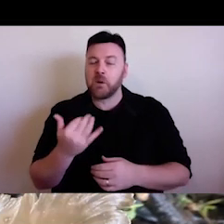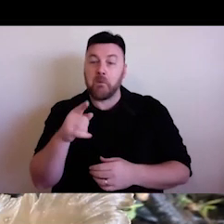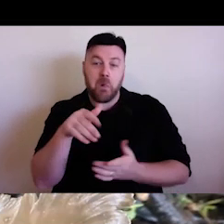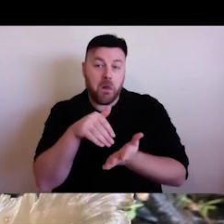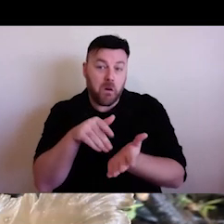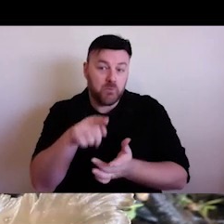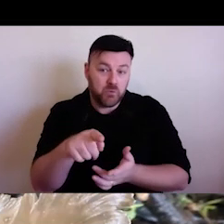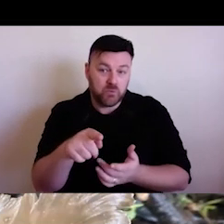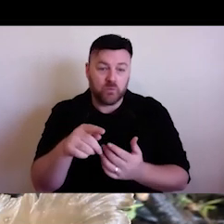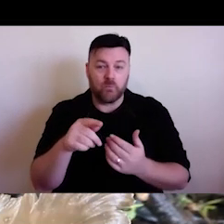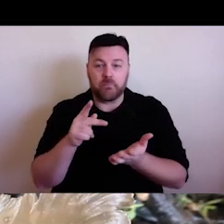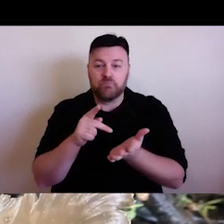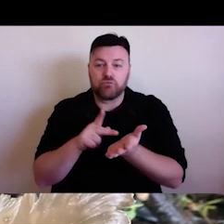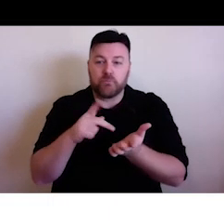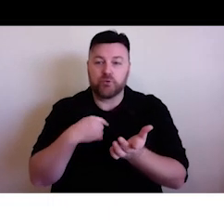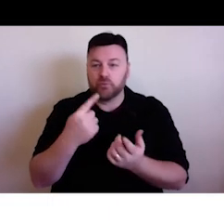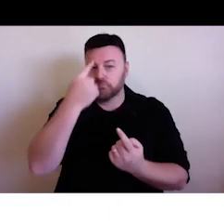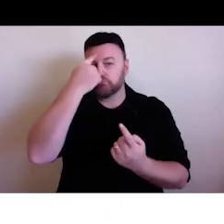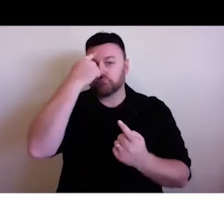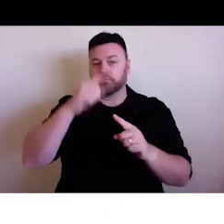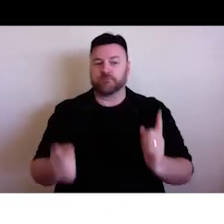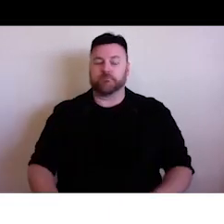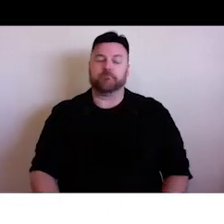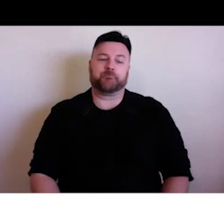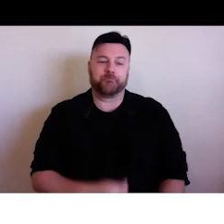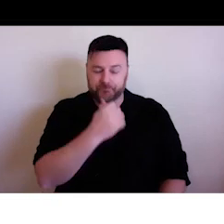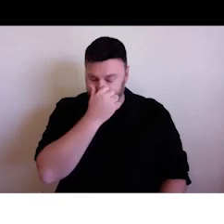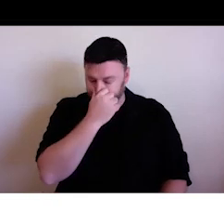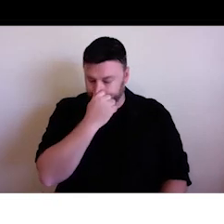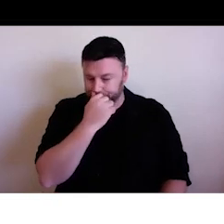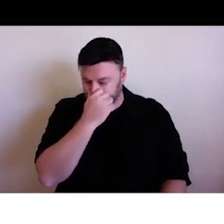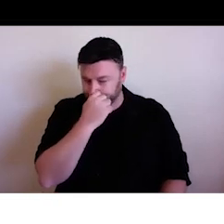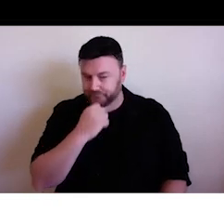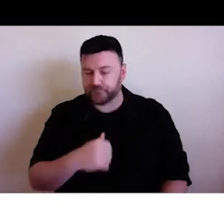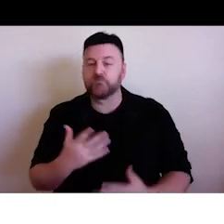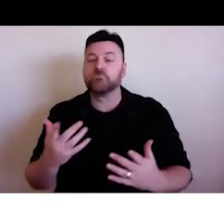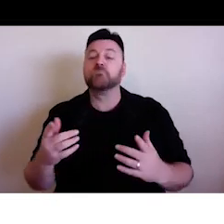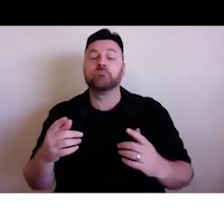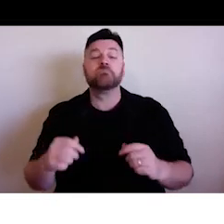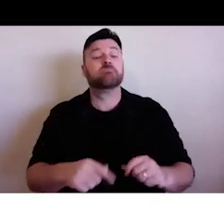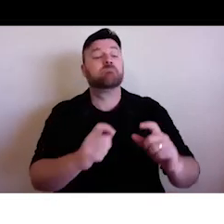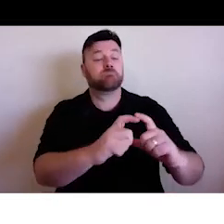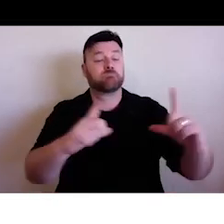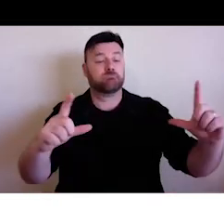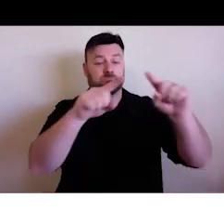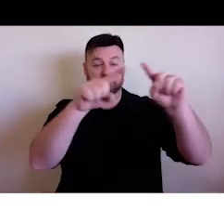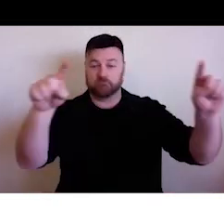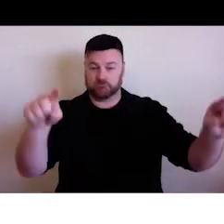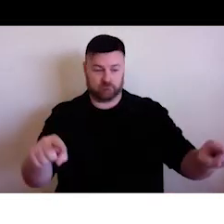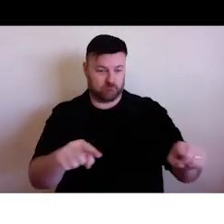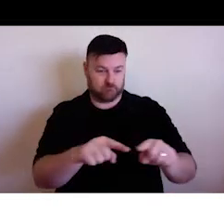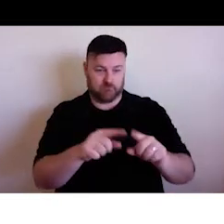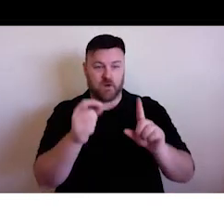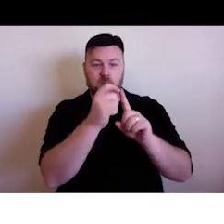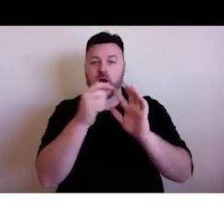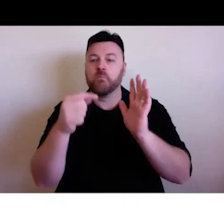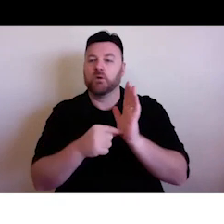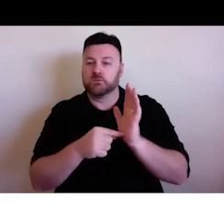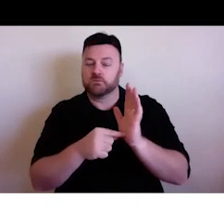your thinking. Here is the second piece of my artwork. As you can